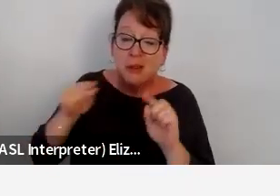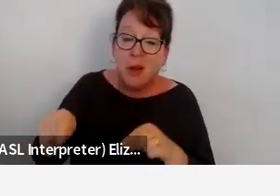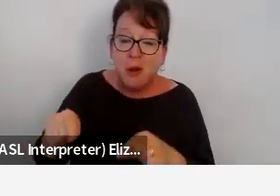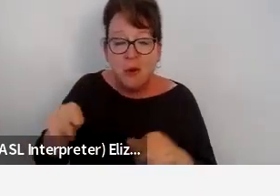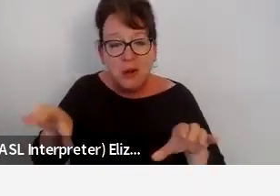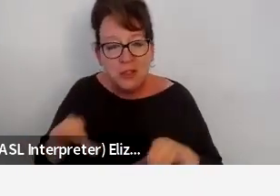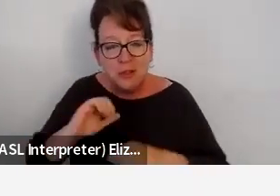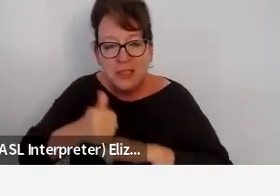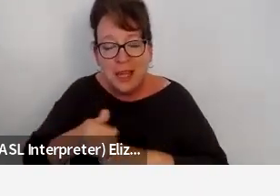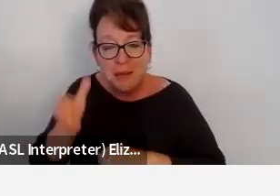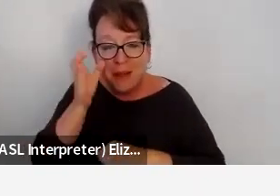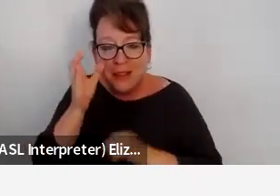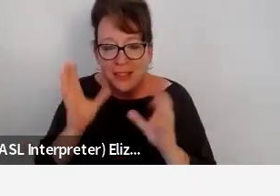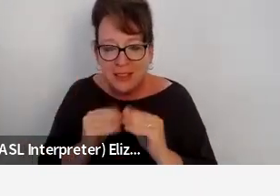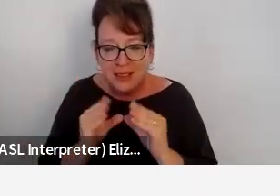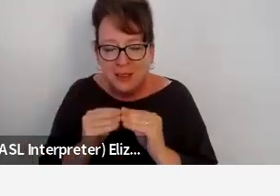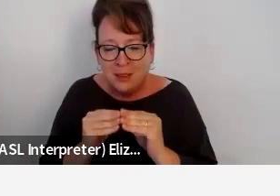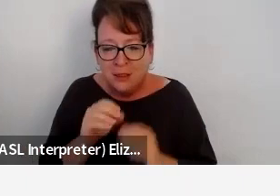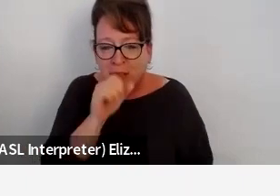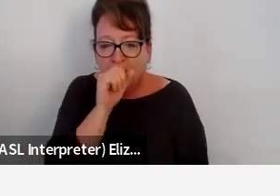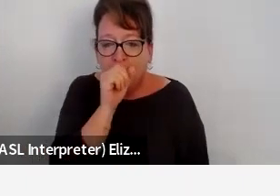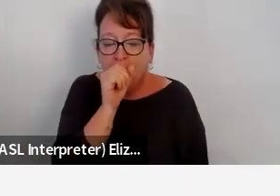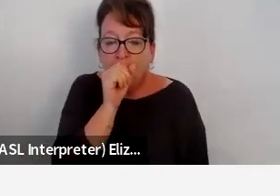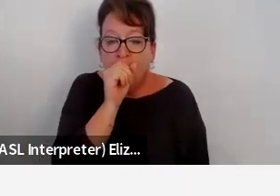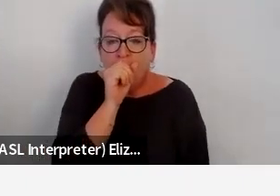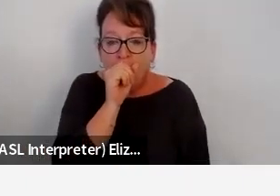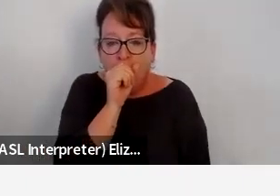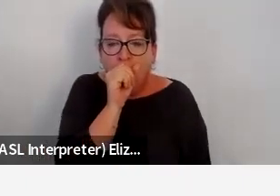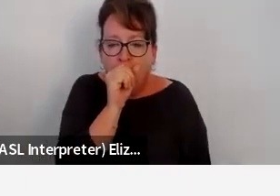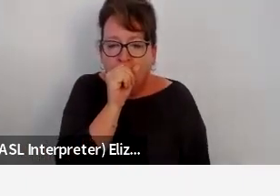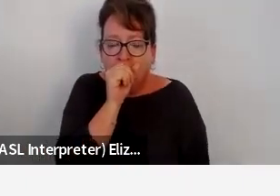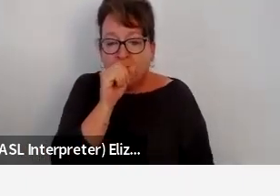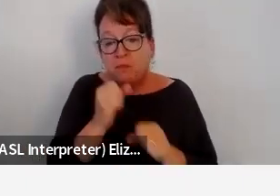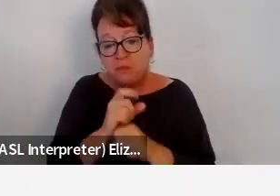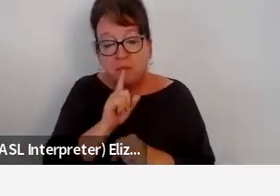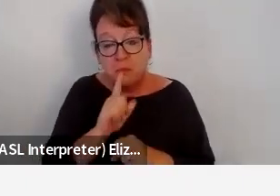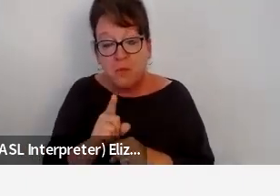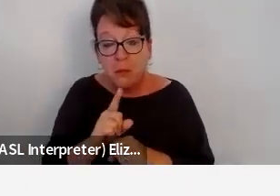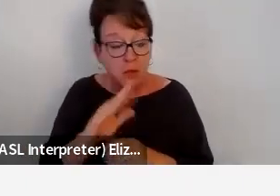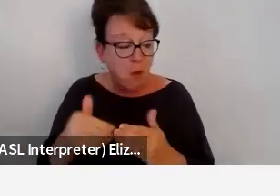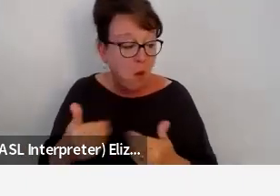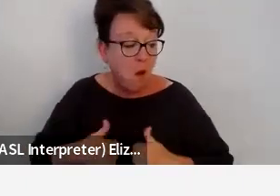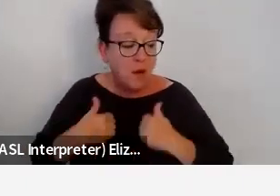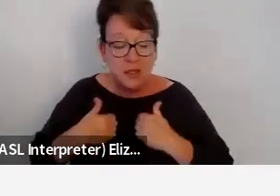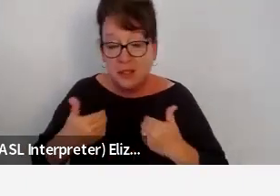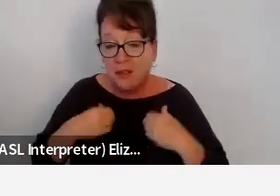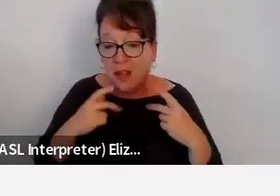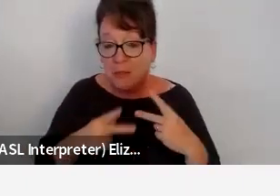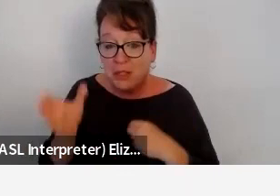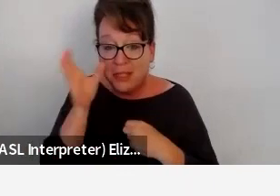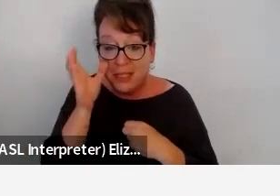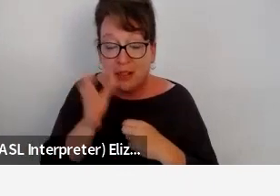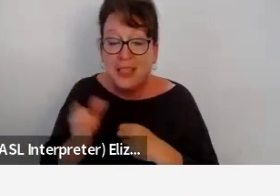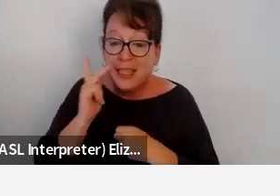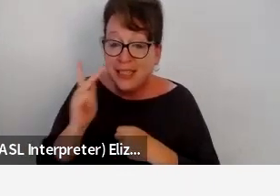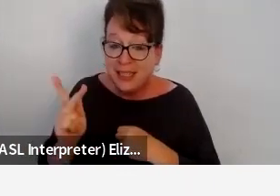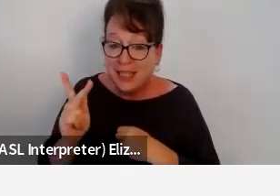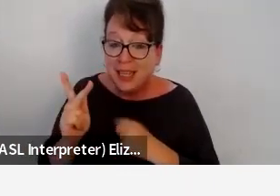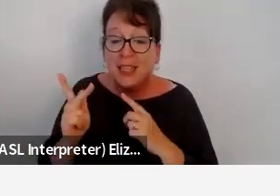slide-- I'll walk through this because I think this is answering a lot of questions we're getting